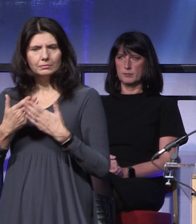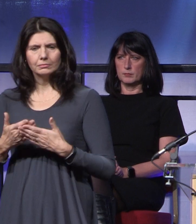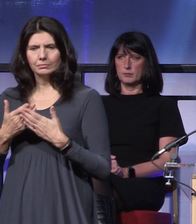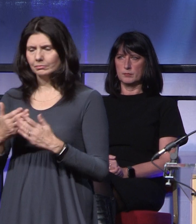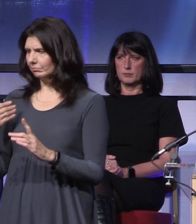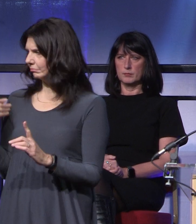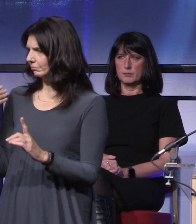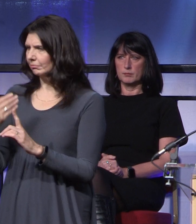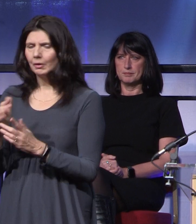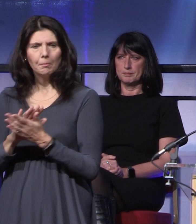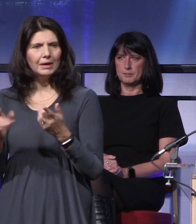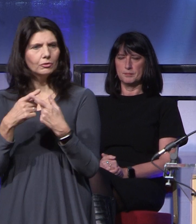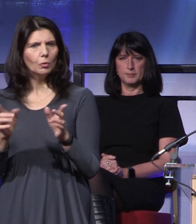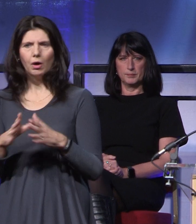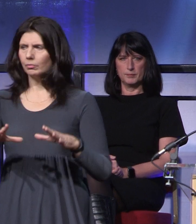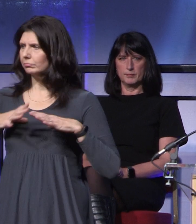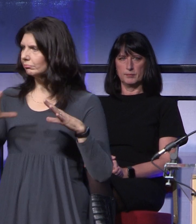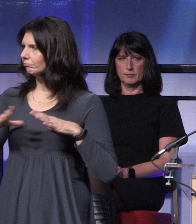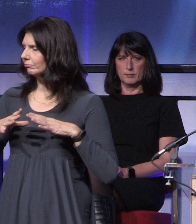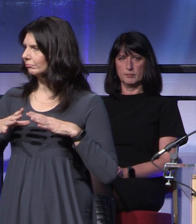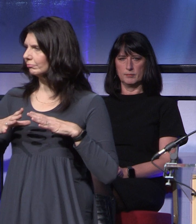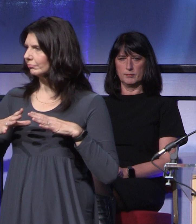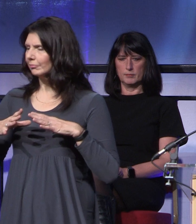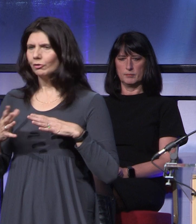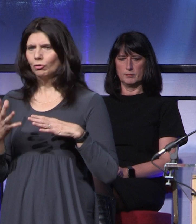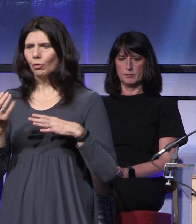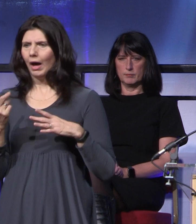you well and I am sure you will find that you now have a closer set of